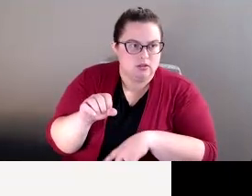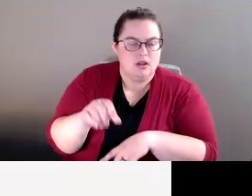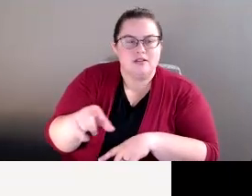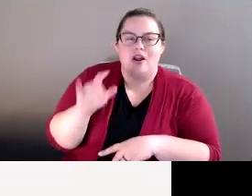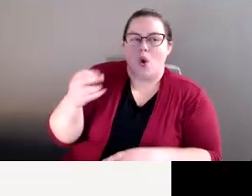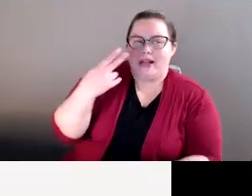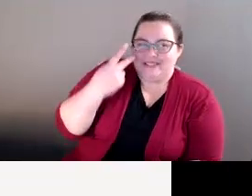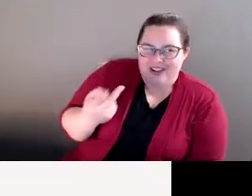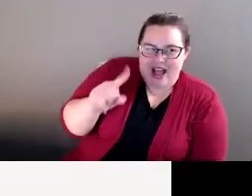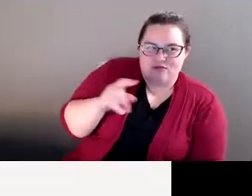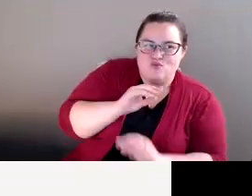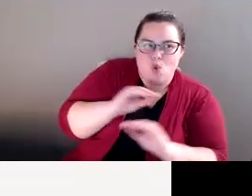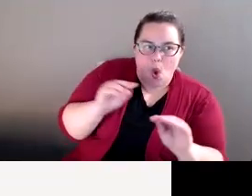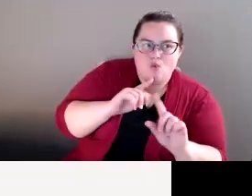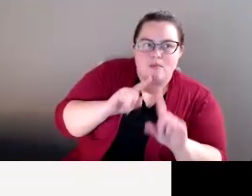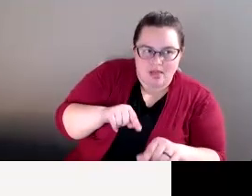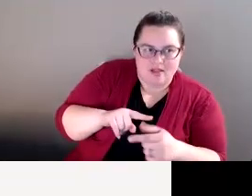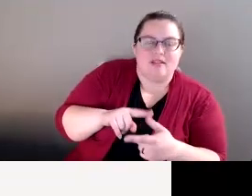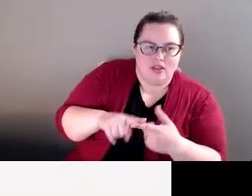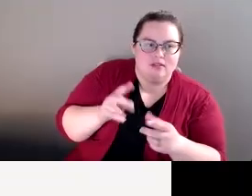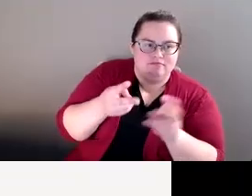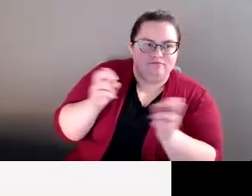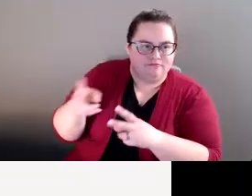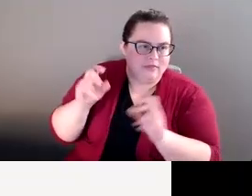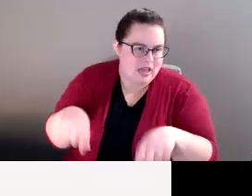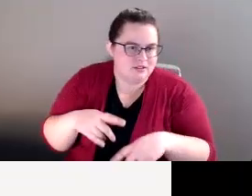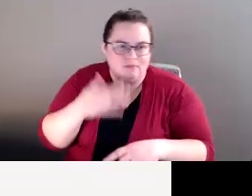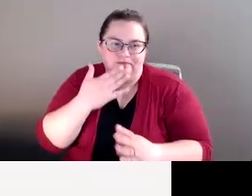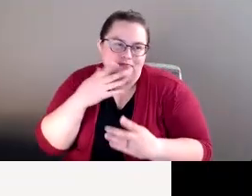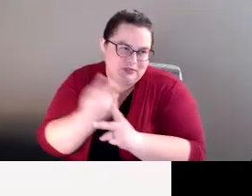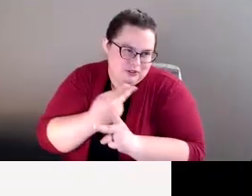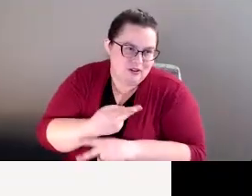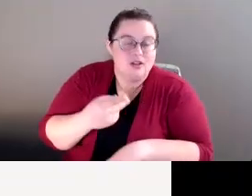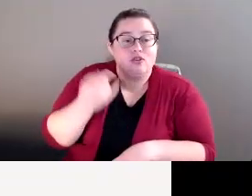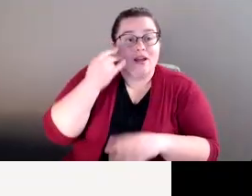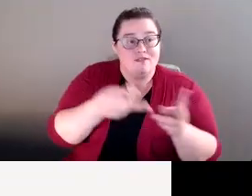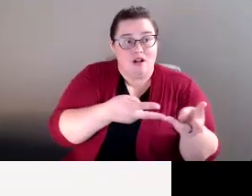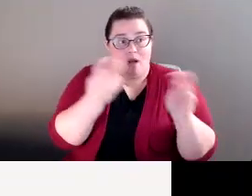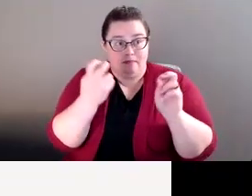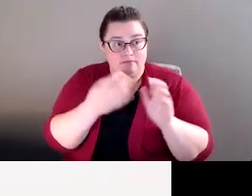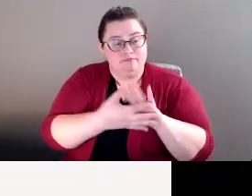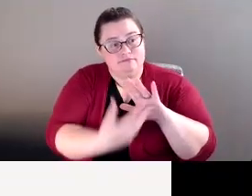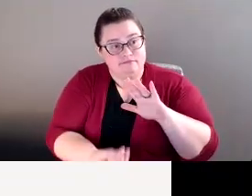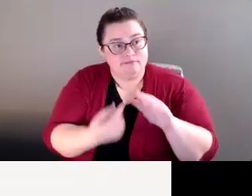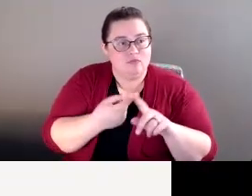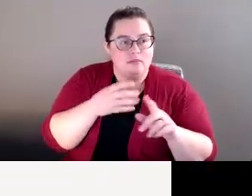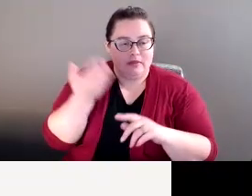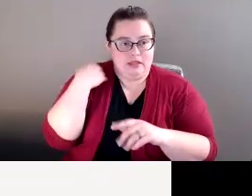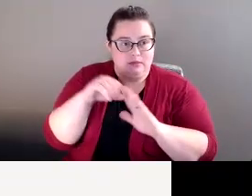Okay perfect. That's good to know. Yeah. So if you copied it from last semester and students have not replied to it